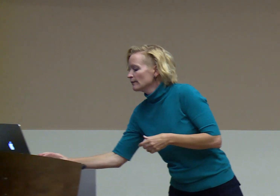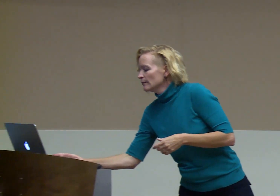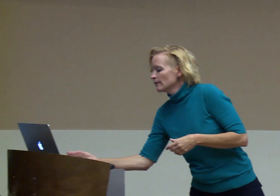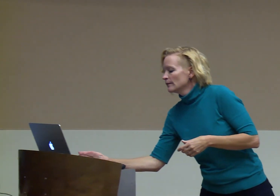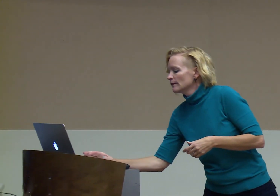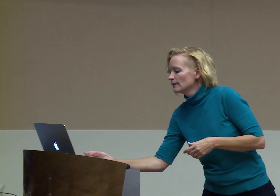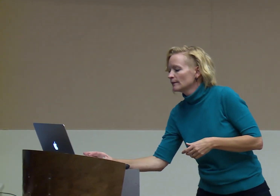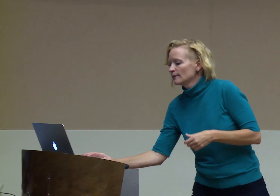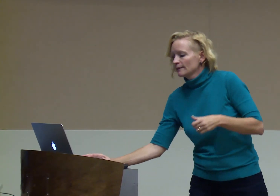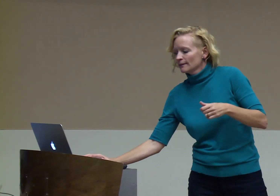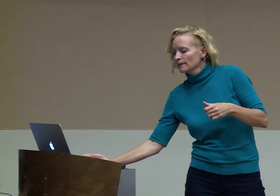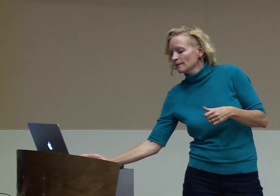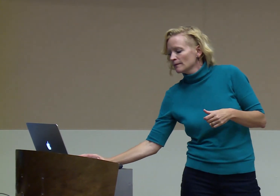You got to roll with it.